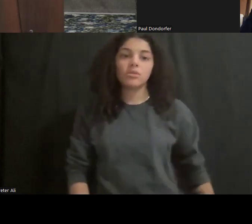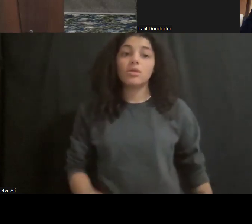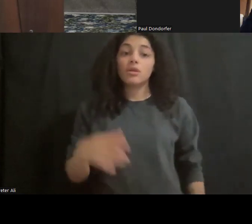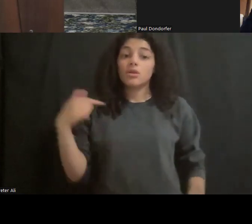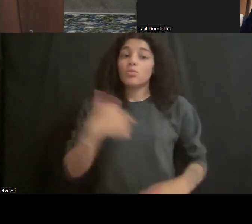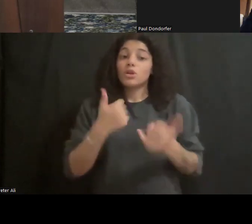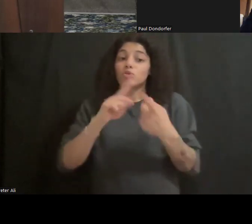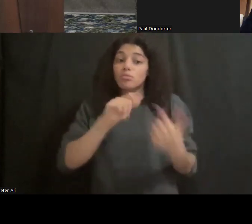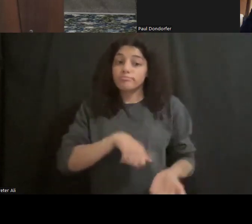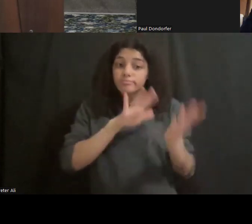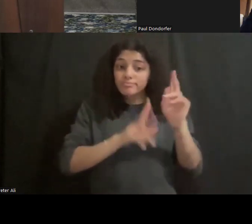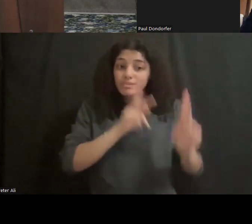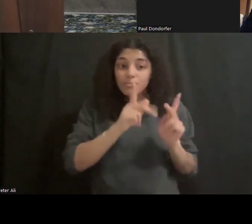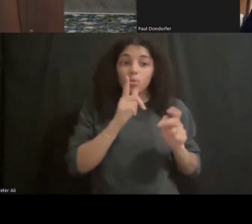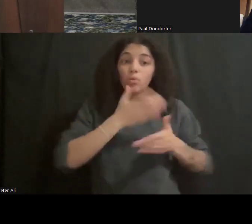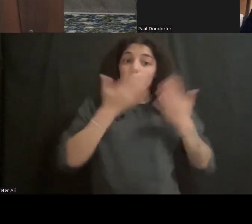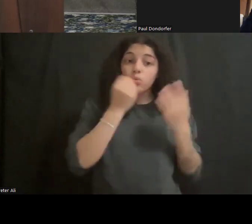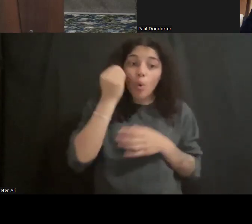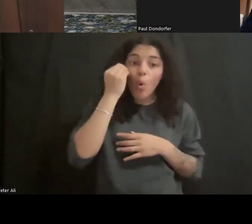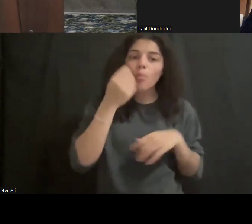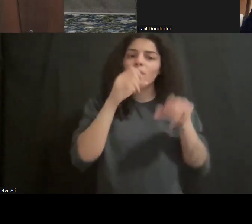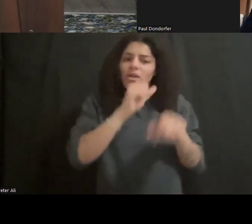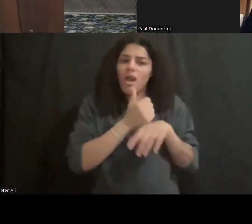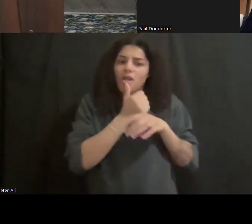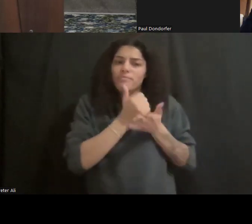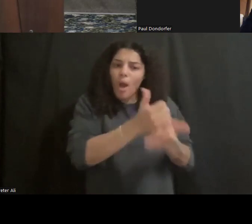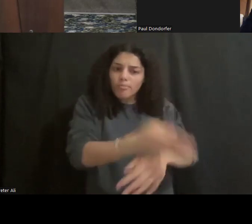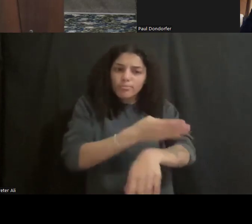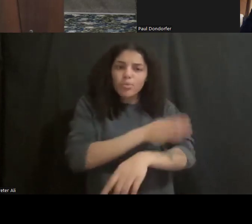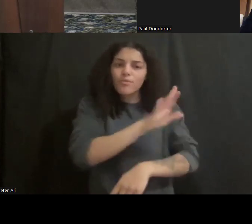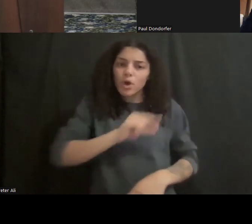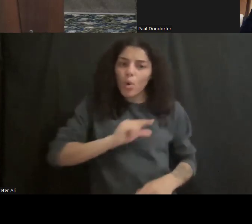to sheltered public places can improve a person's quality of life in the meantime For this to be